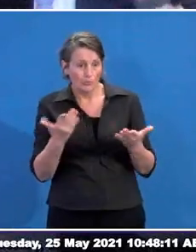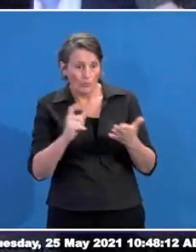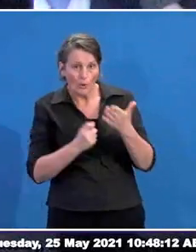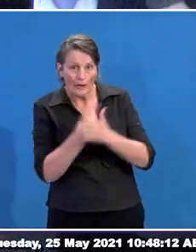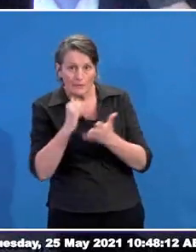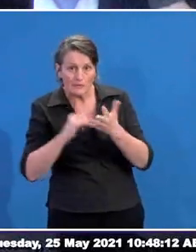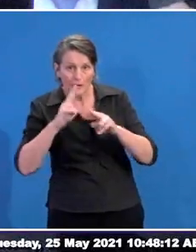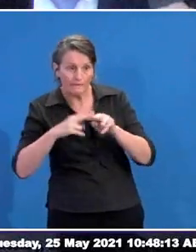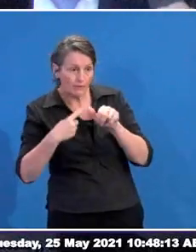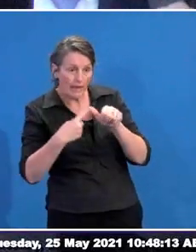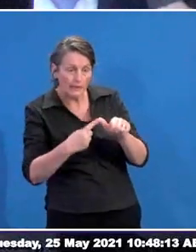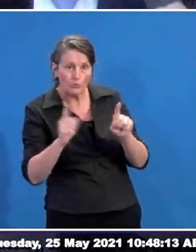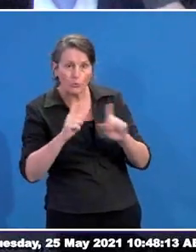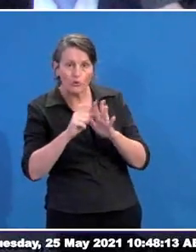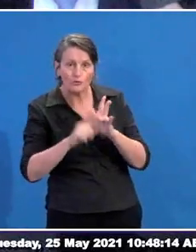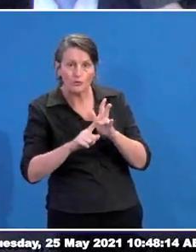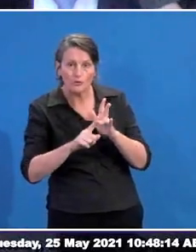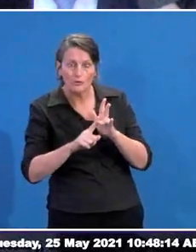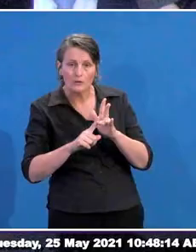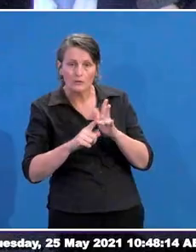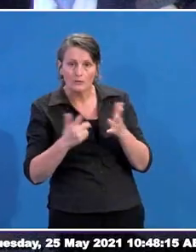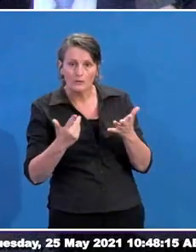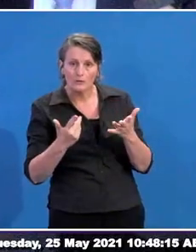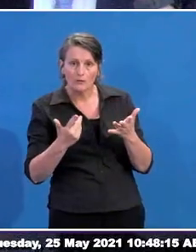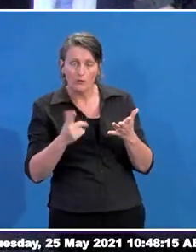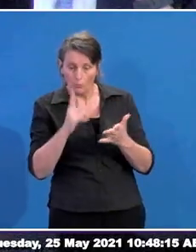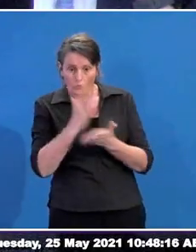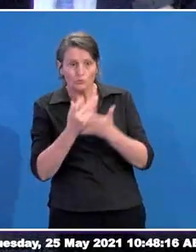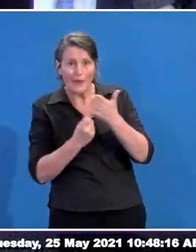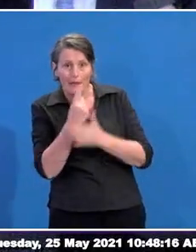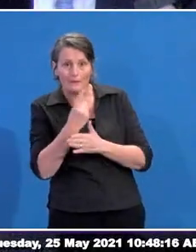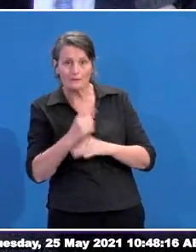I've asked you a few questions, (CROSSTALK) Yeah. MS EASTMAN: What actually was done?